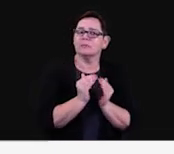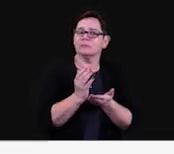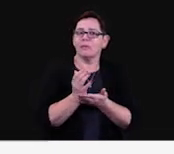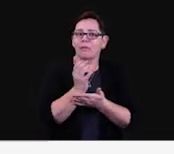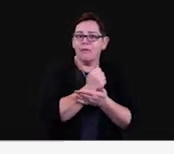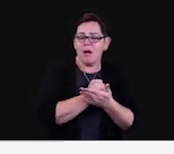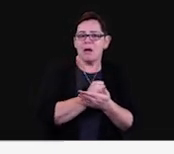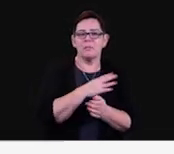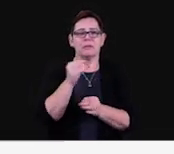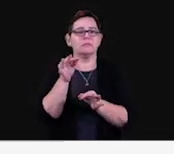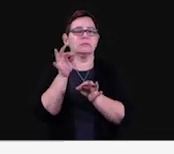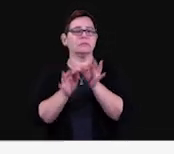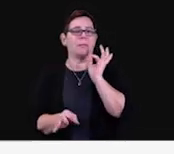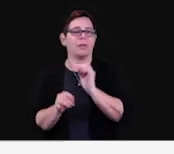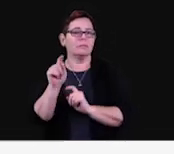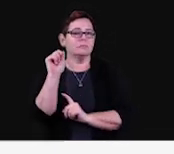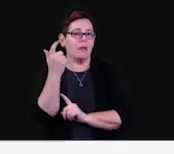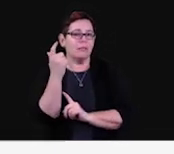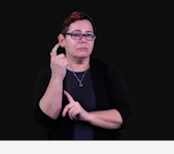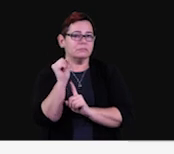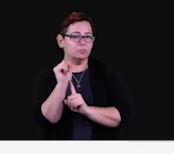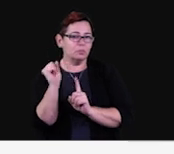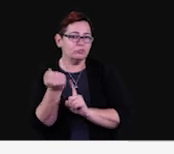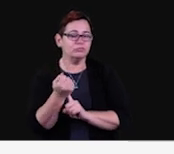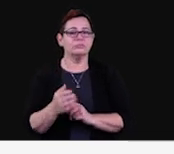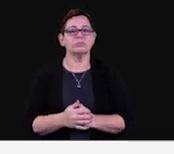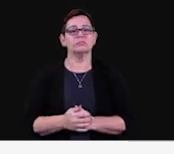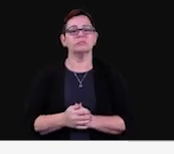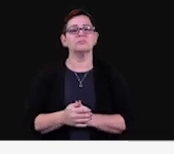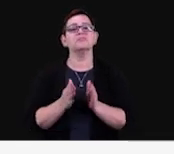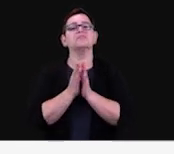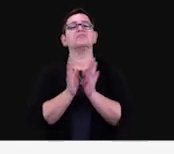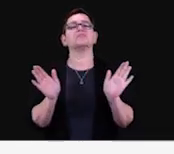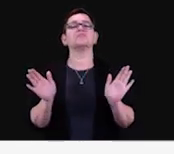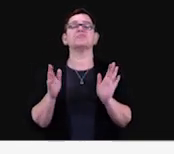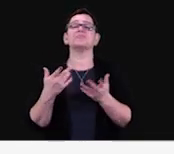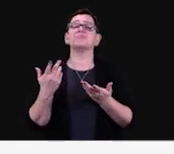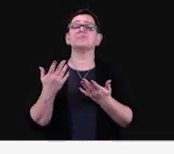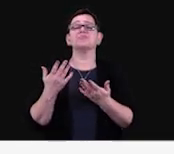Generally, a modest income is less than $35,000 for a single person